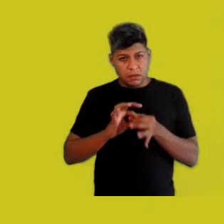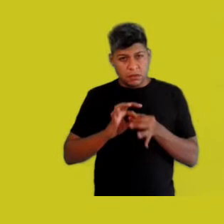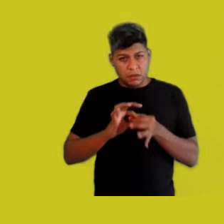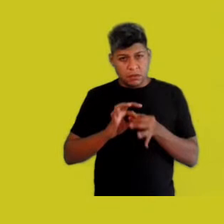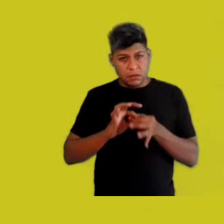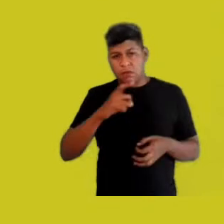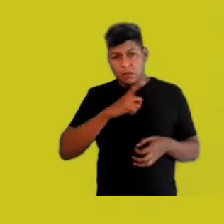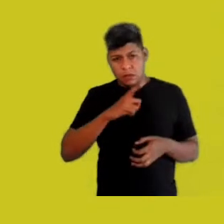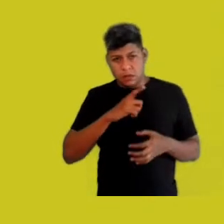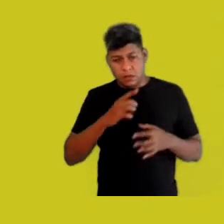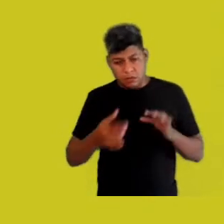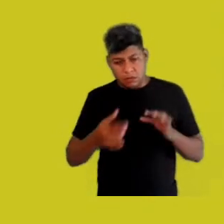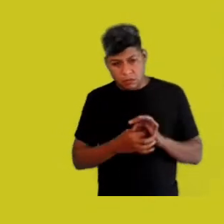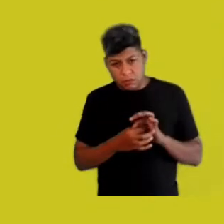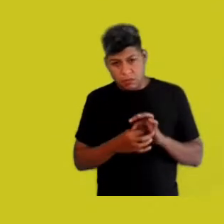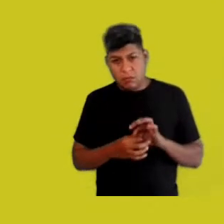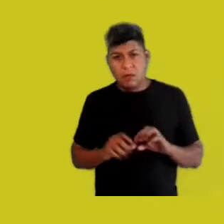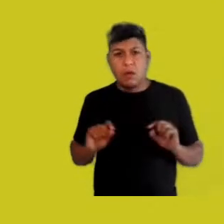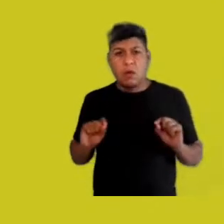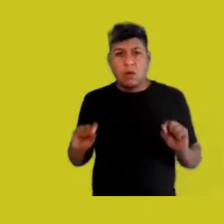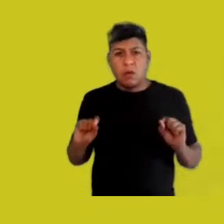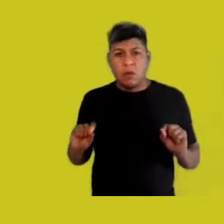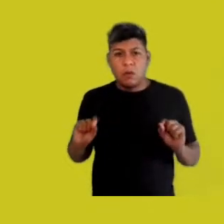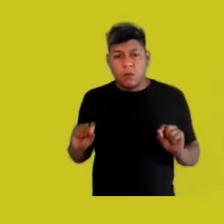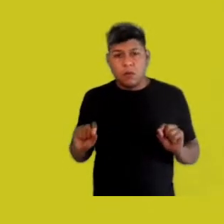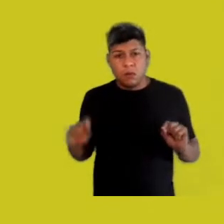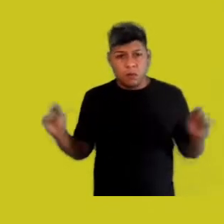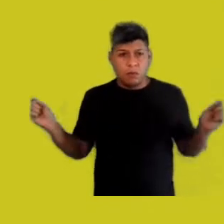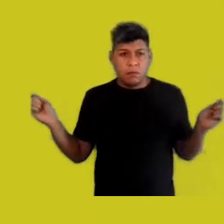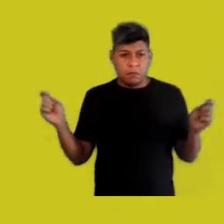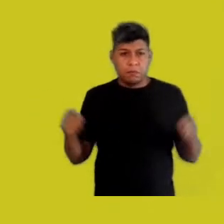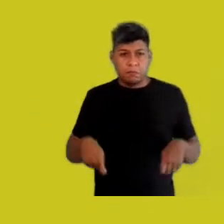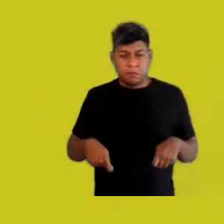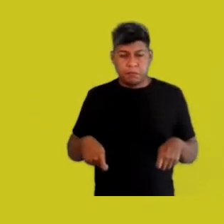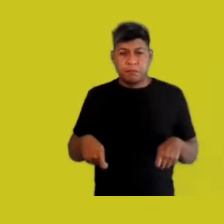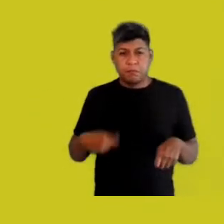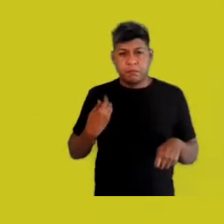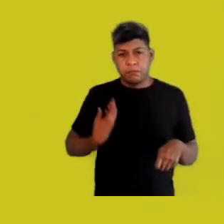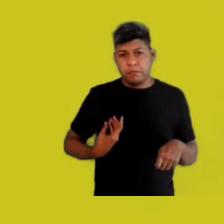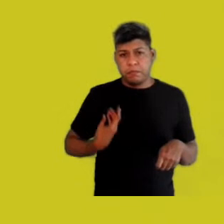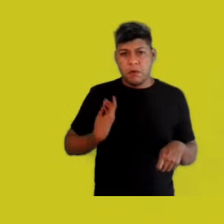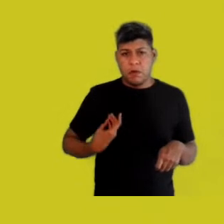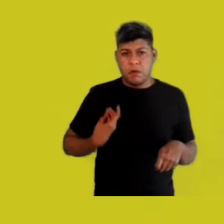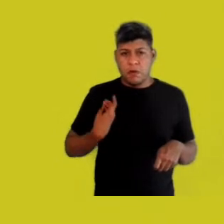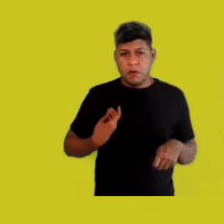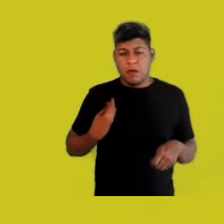with the fact that translation work cannot come from a false symmetry,